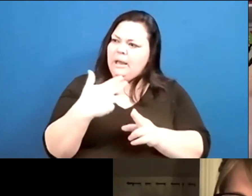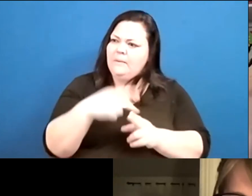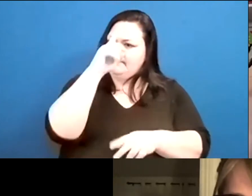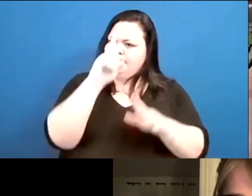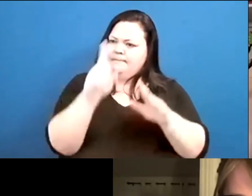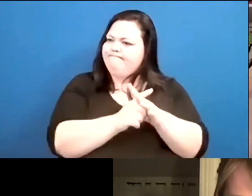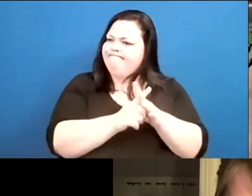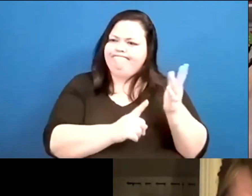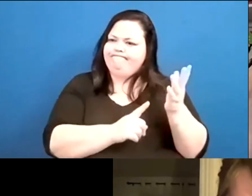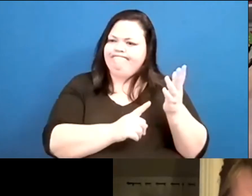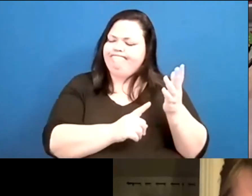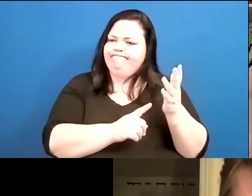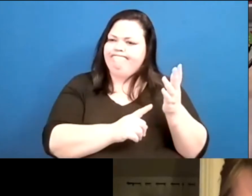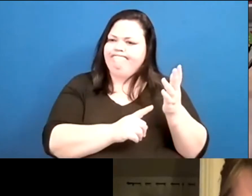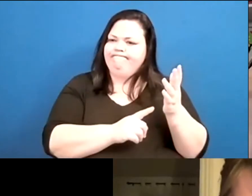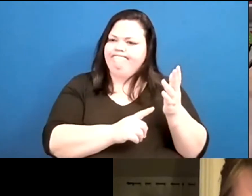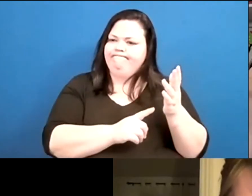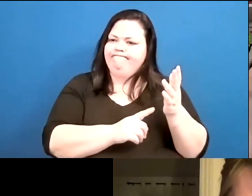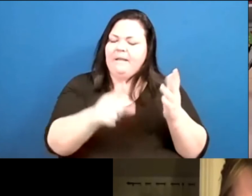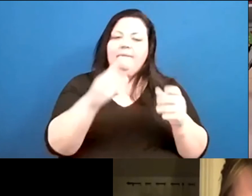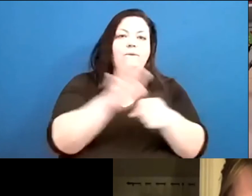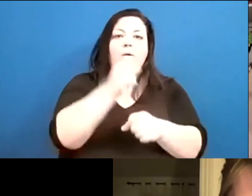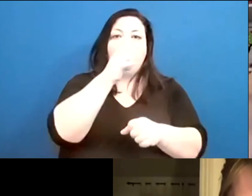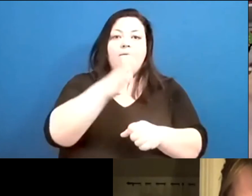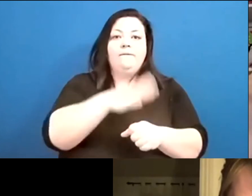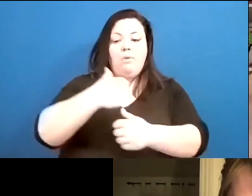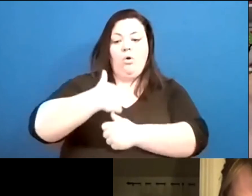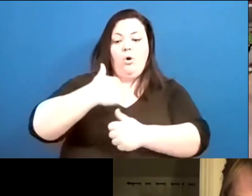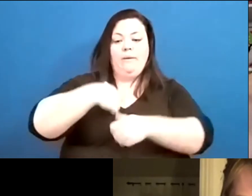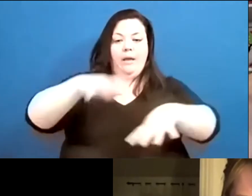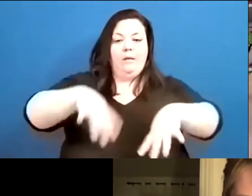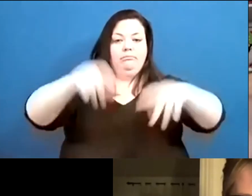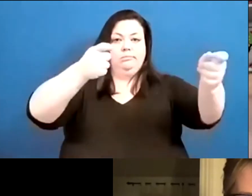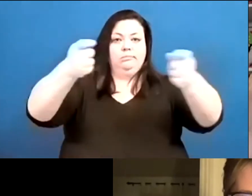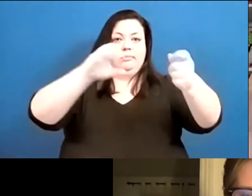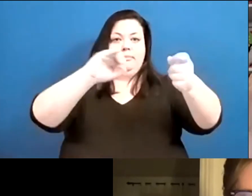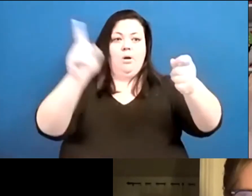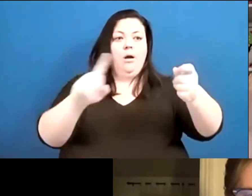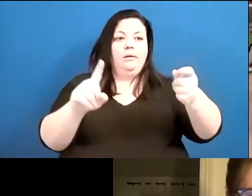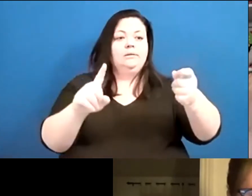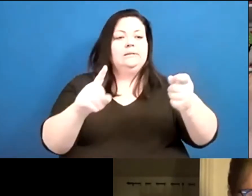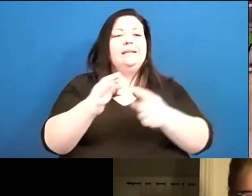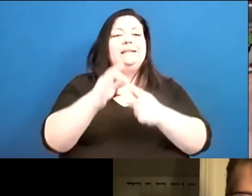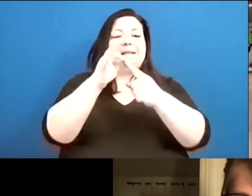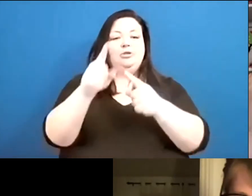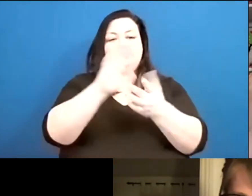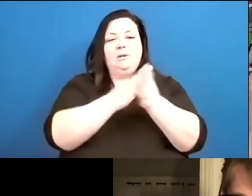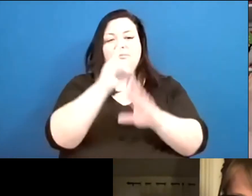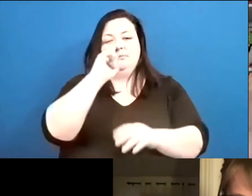but there's a there's like a full female army who takes over Oz one day except first she gets really bored because she's just like a brat